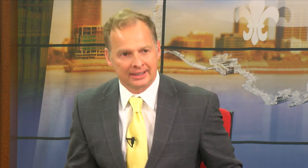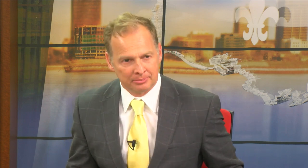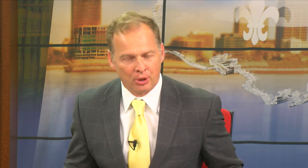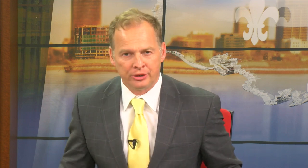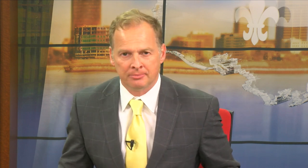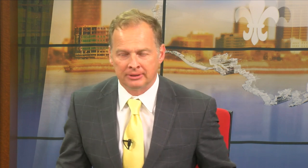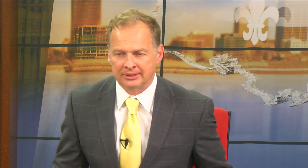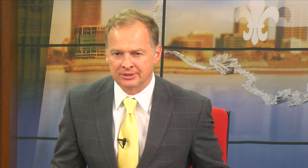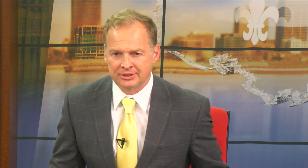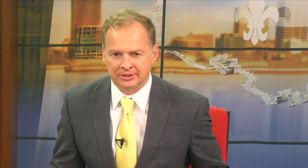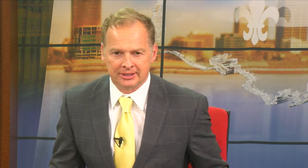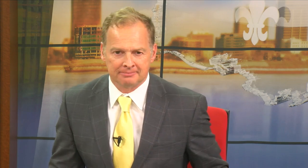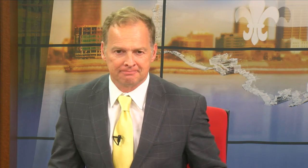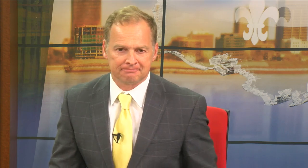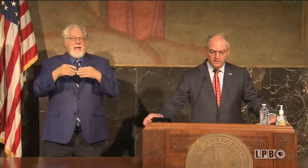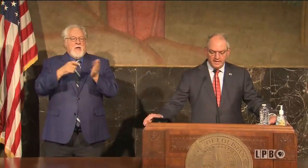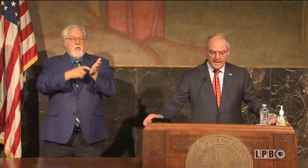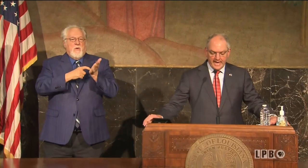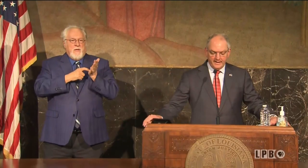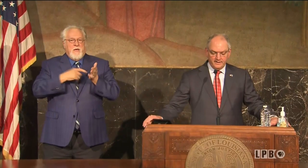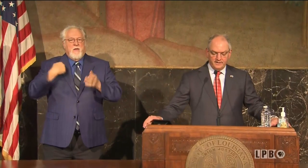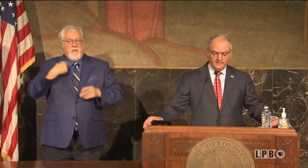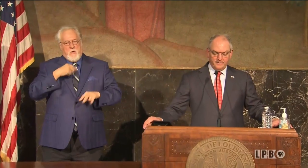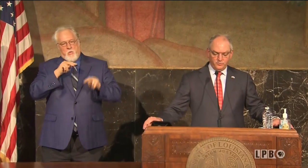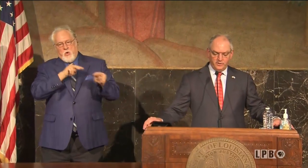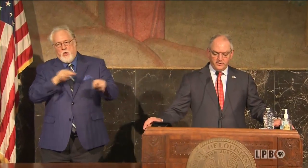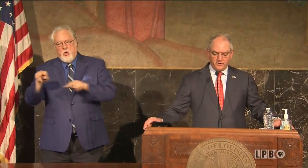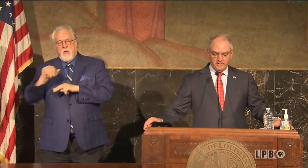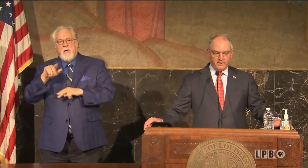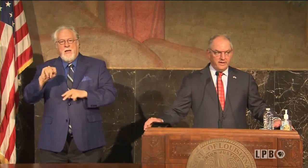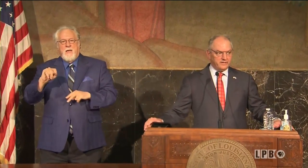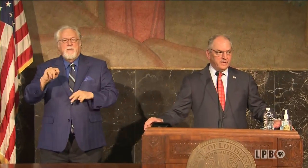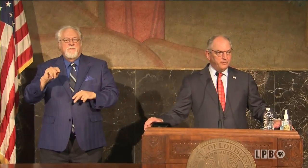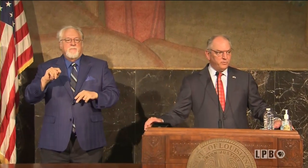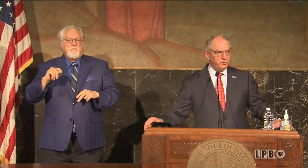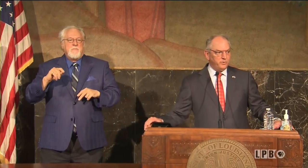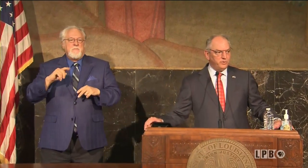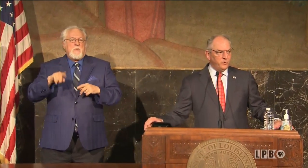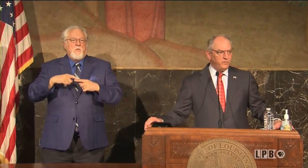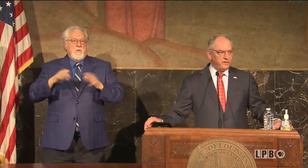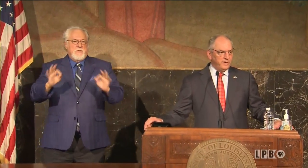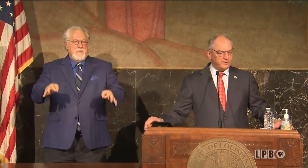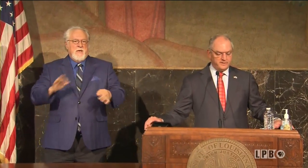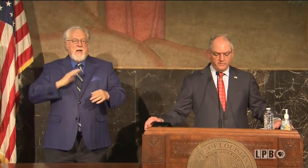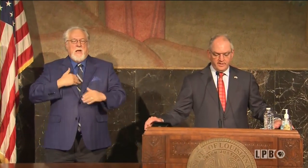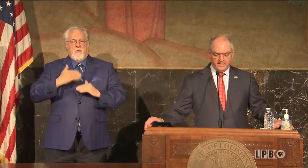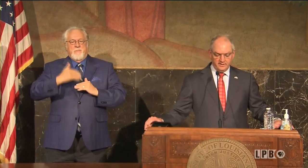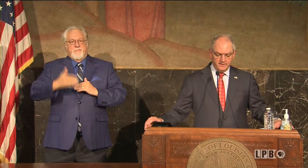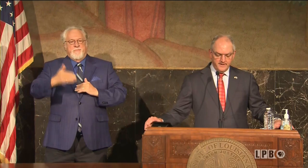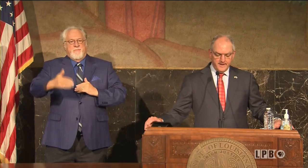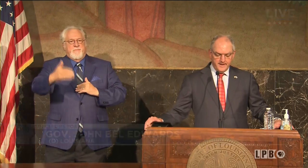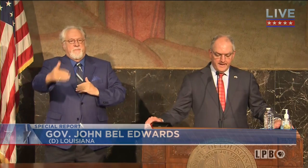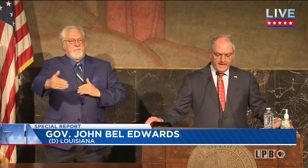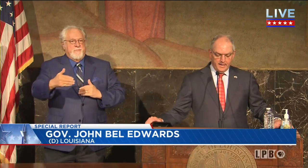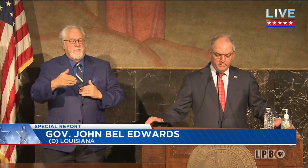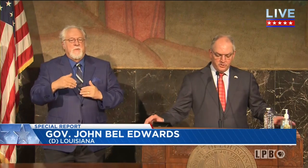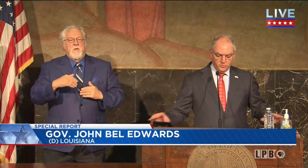PROGRAMMING THIS TIME TO GIVE YOU YOUR SPECIAL REPORT. AS THE GOVERNOR GIVES HIS WEEKLY UPDATE ON THE CORONAVIRUS IN